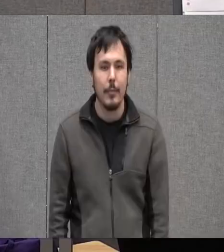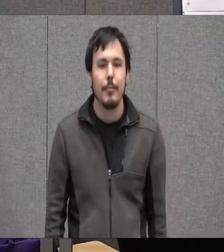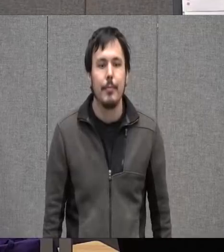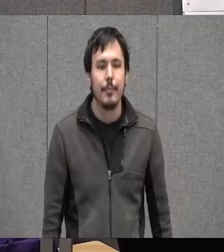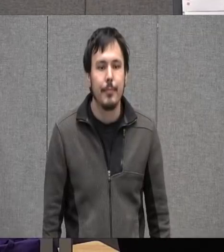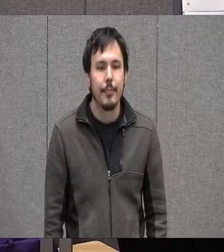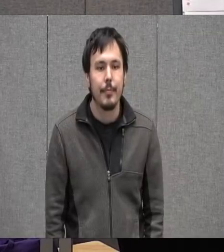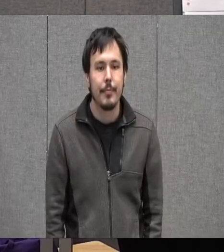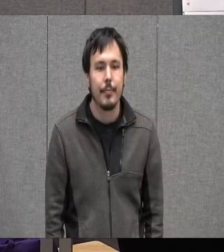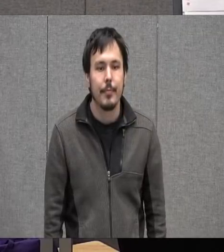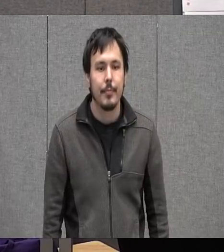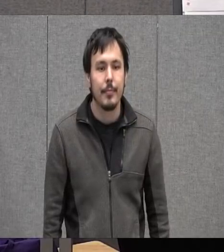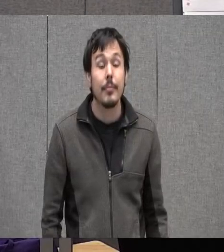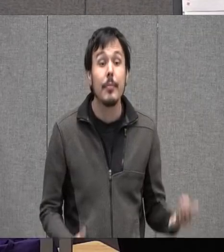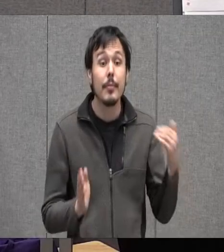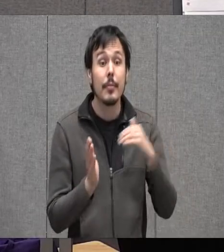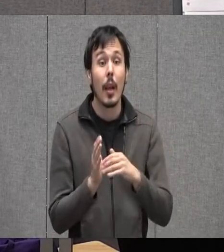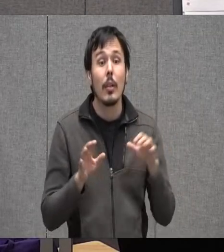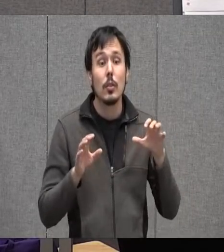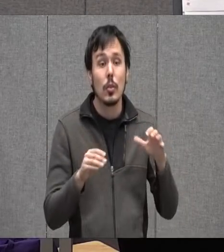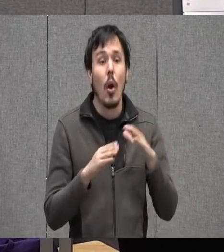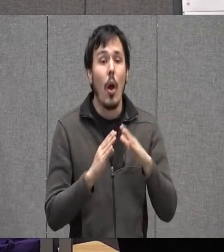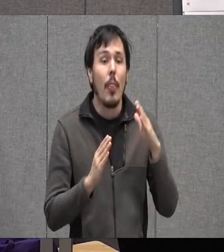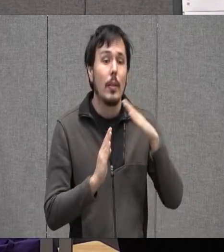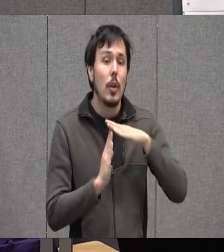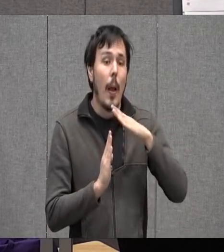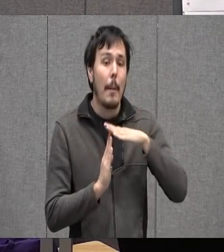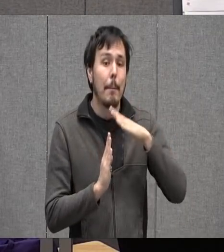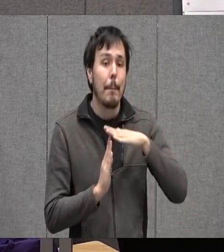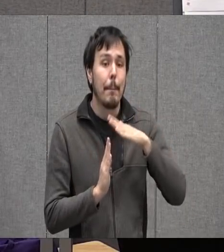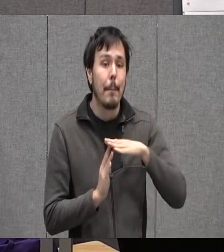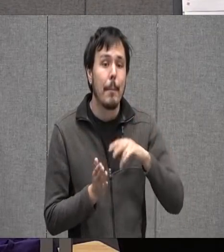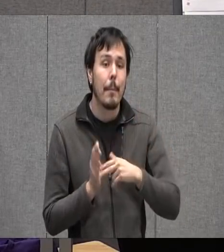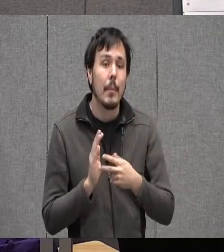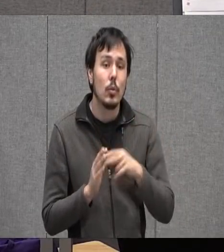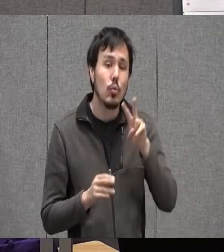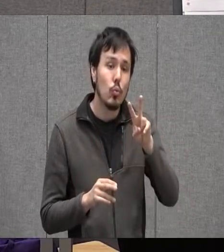And again let's do it on the top, so two times 10 is 20.